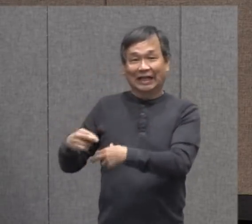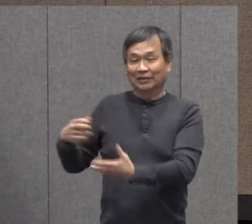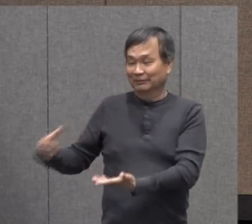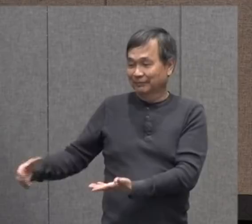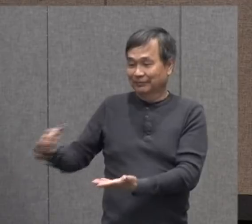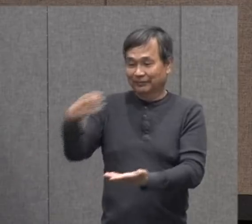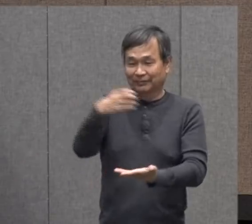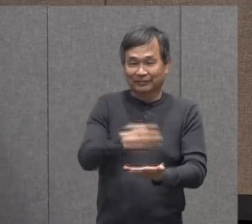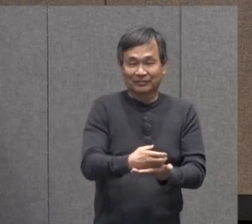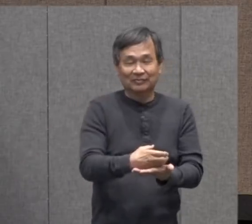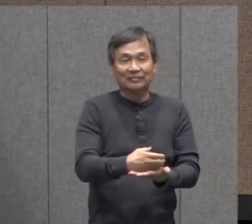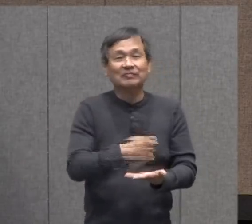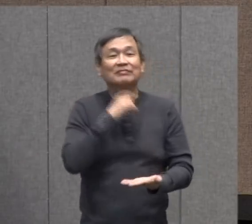I have some cans.